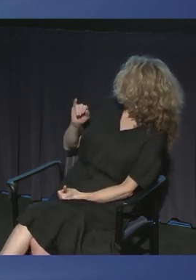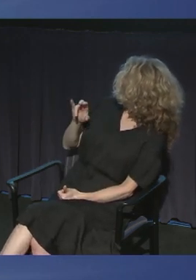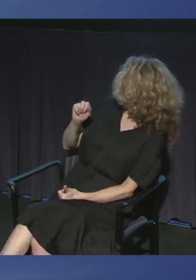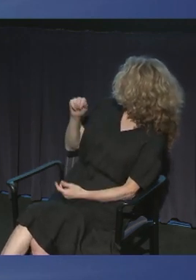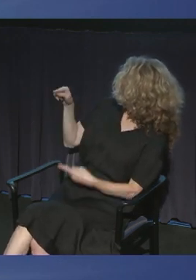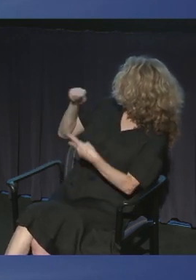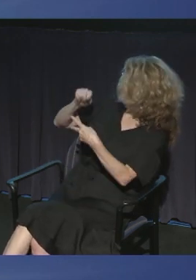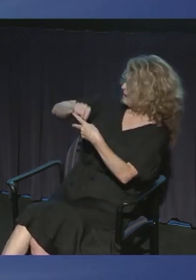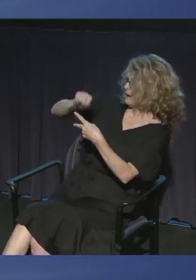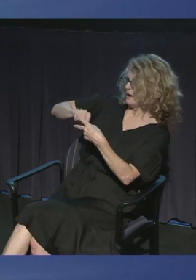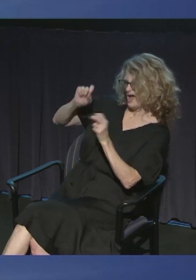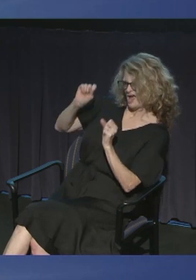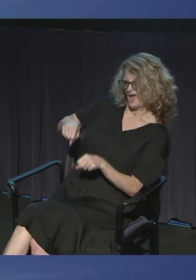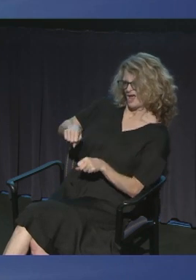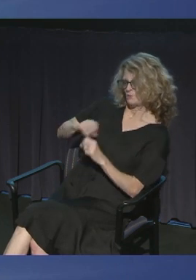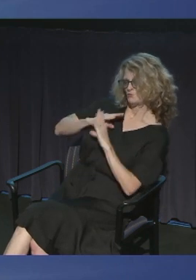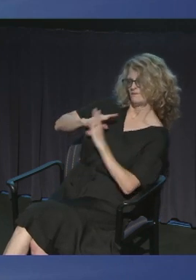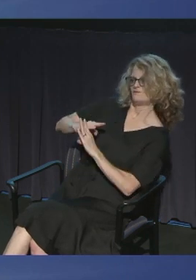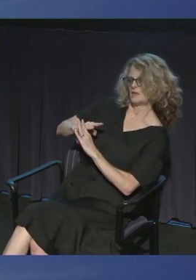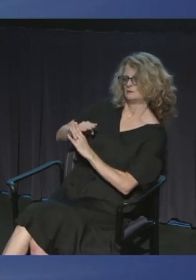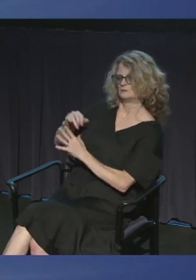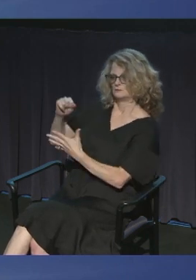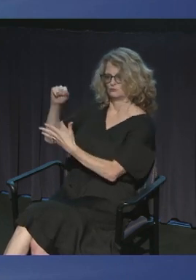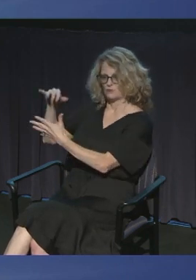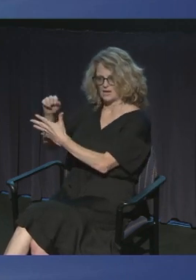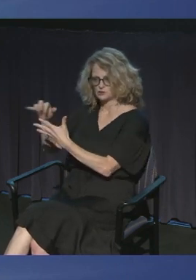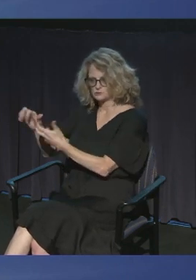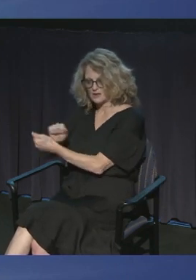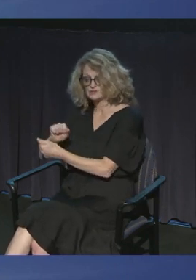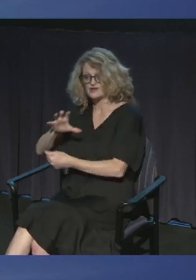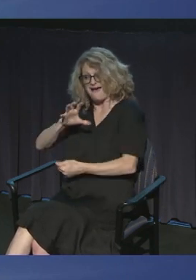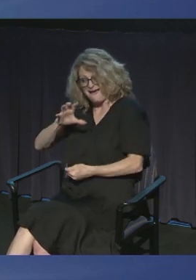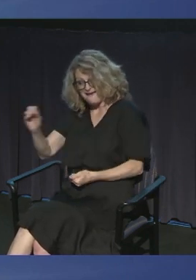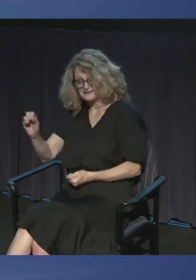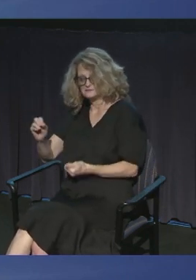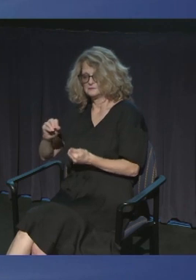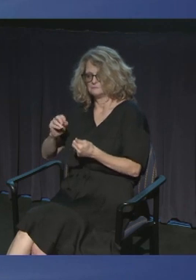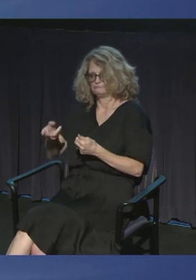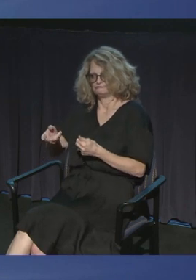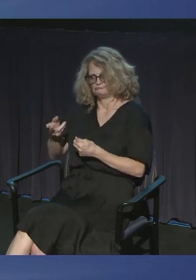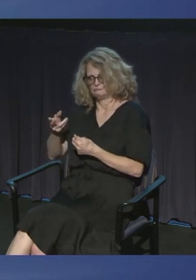RADIATION DAMAGE. AND RESTORE